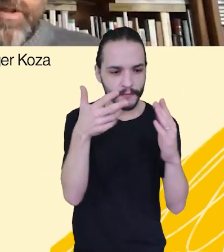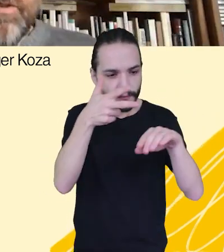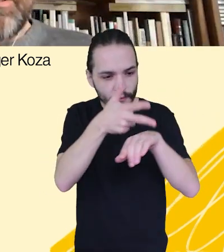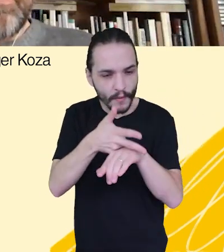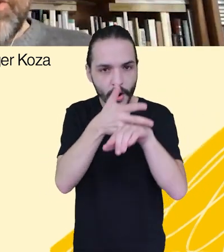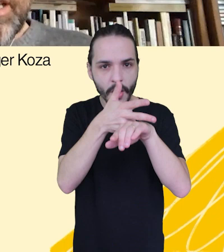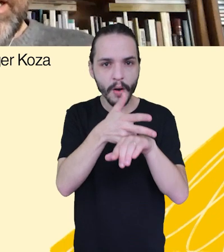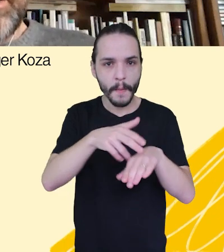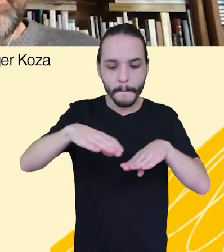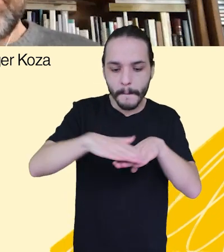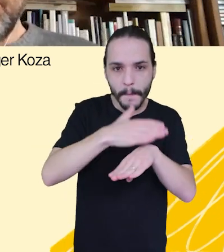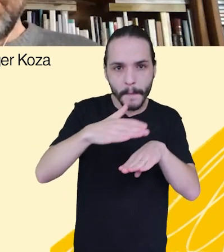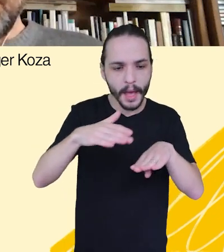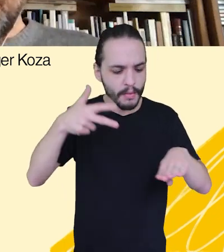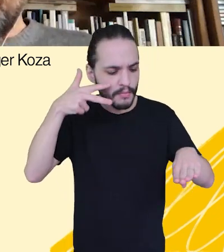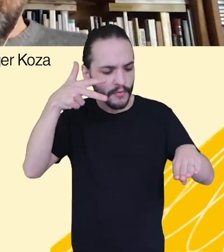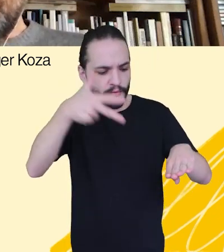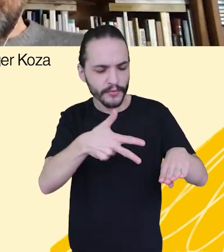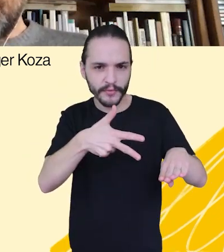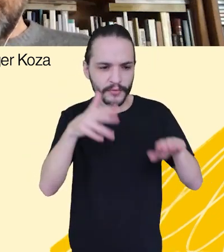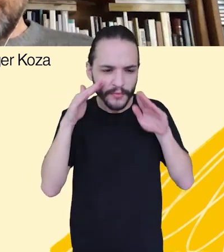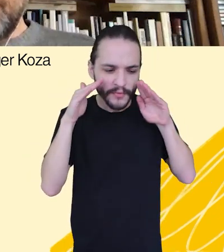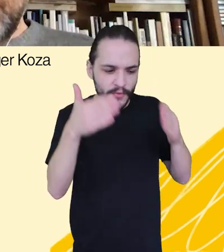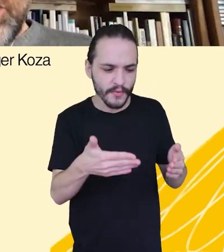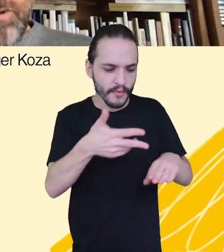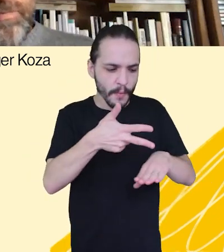There is a kind of...